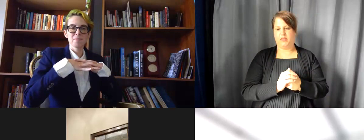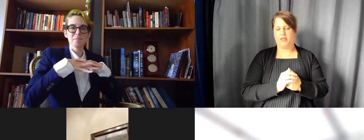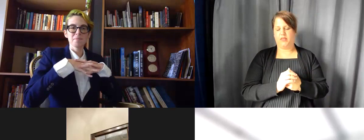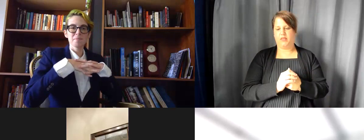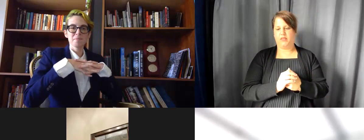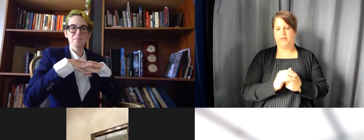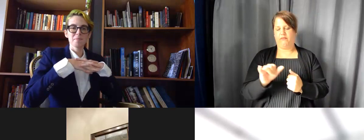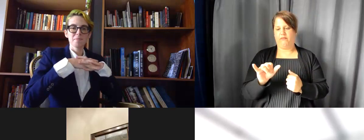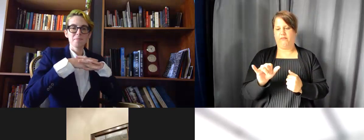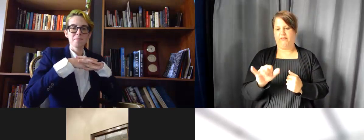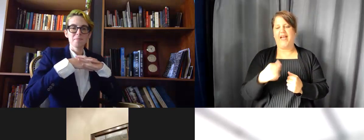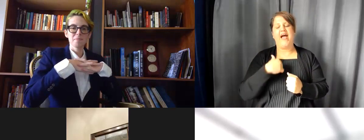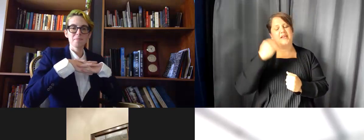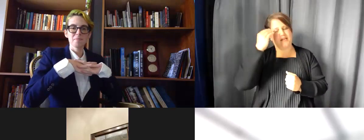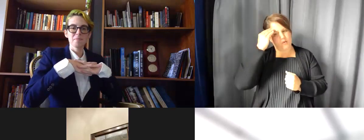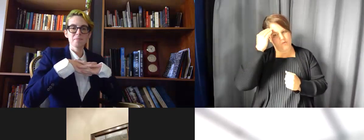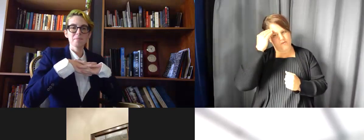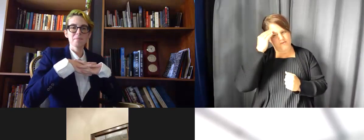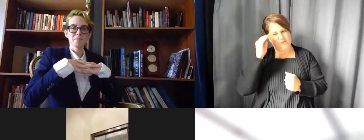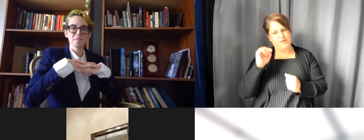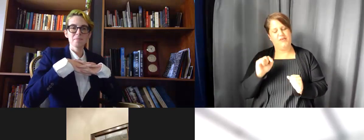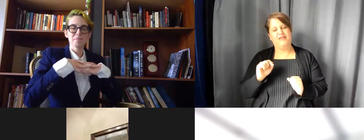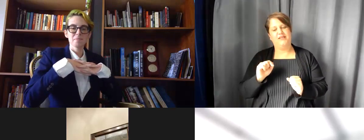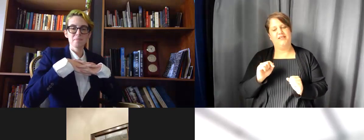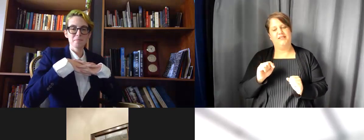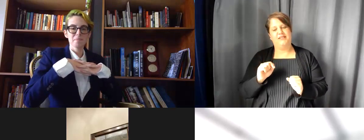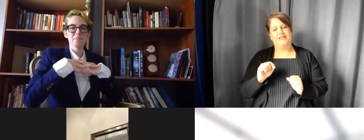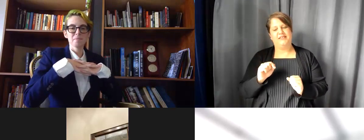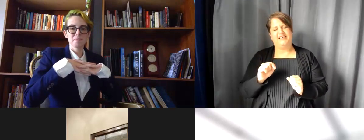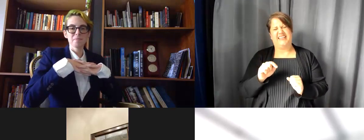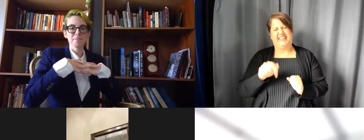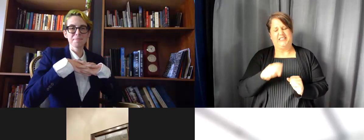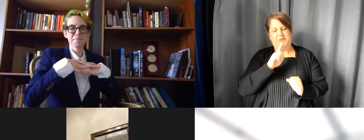Jordan Radford: I know this is Jordan Radford: like Jordan Radford: the most brash way. I could say this, but